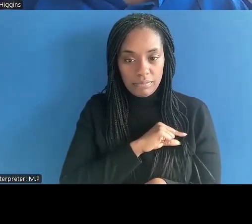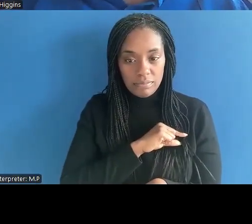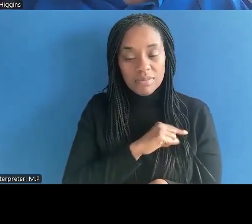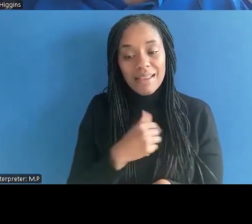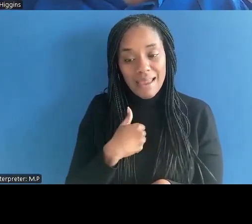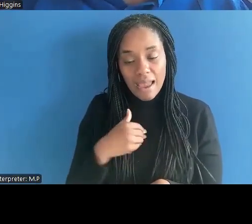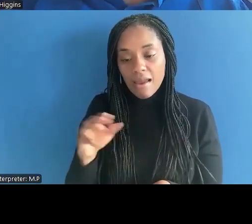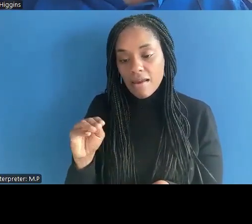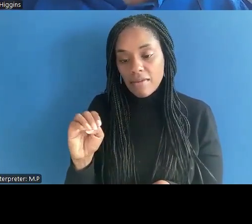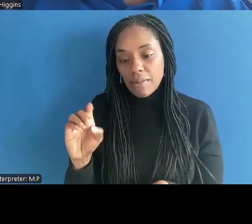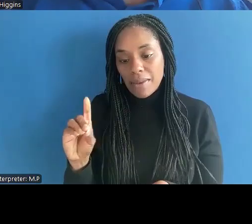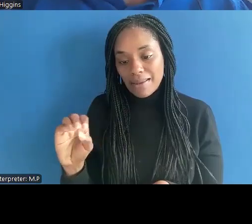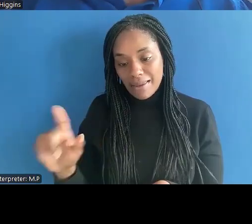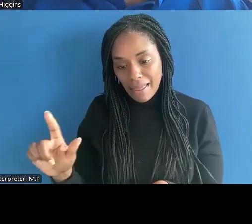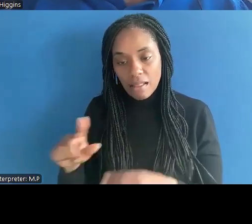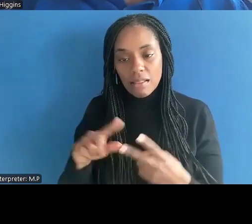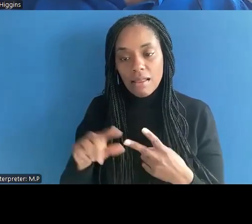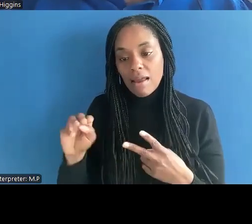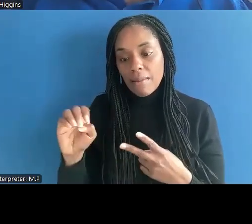that are available to you.